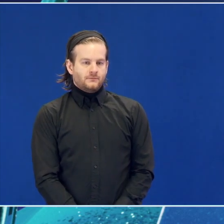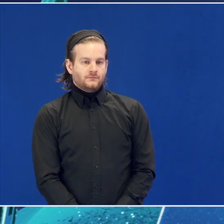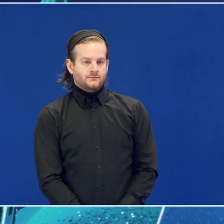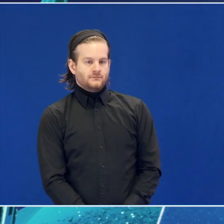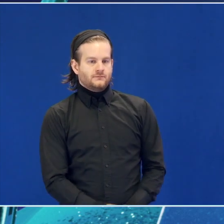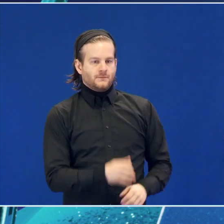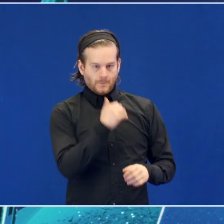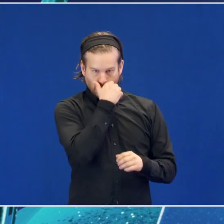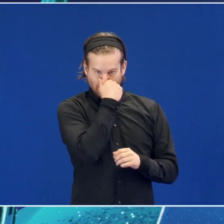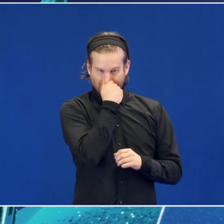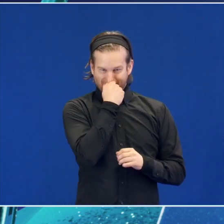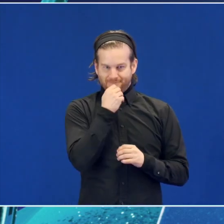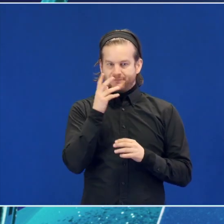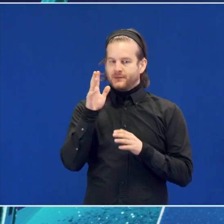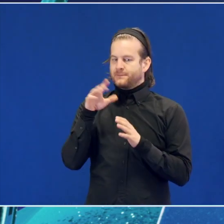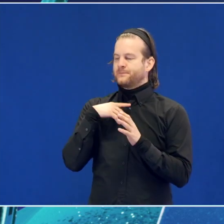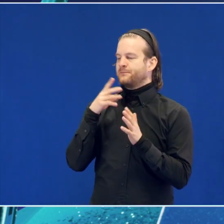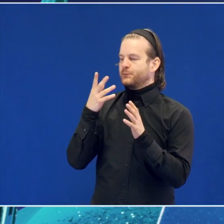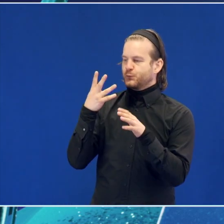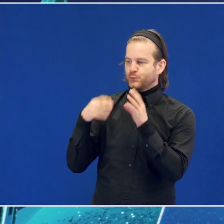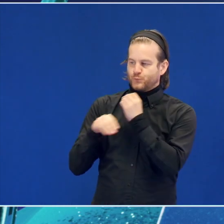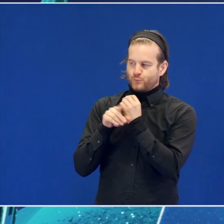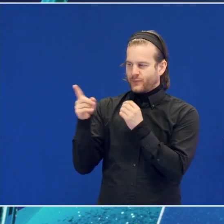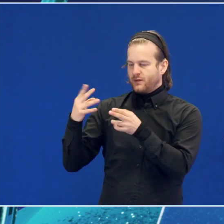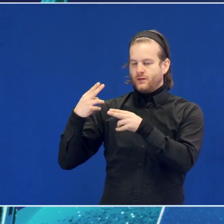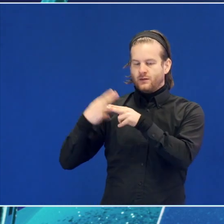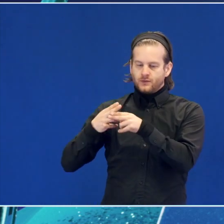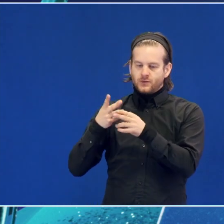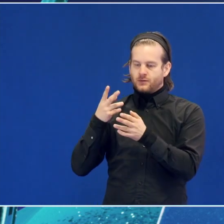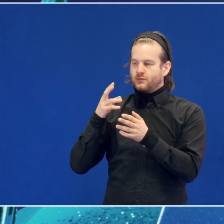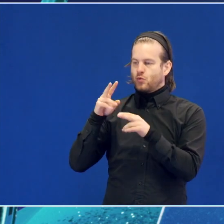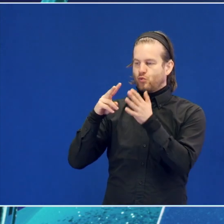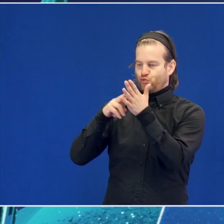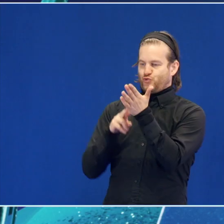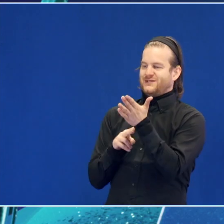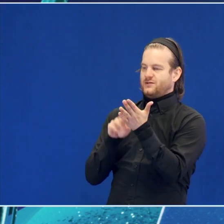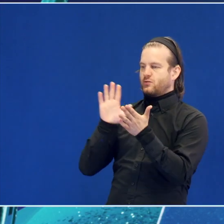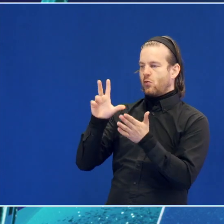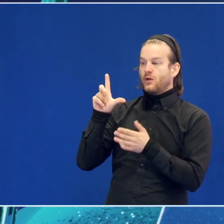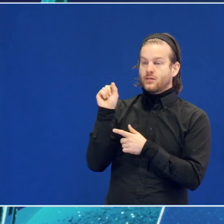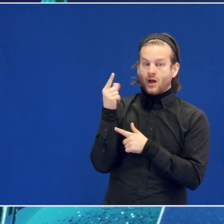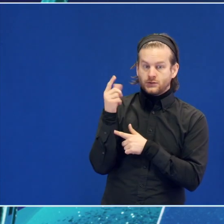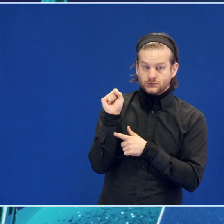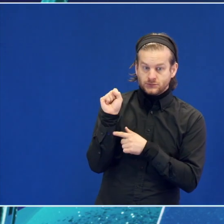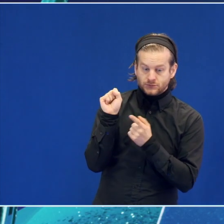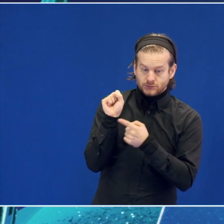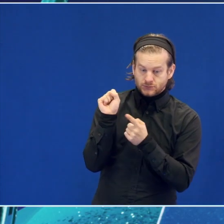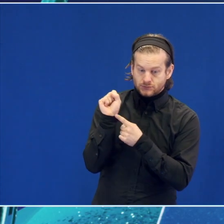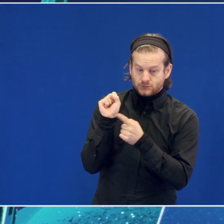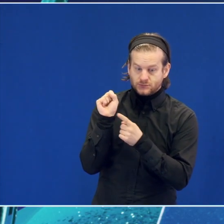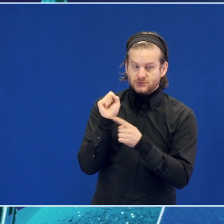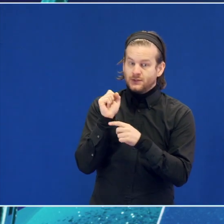I think that there's huge value in doing that to look for those model inefficiencies, with one caveat, that there's been some research